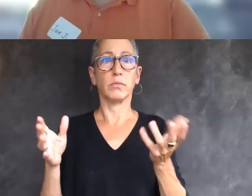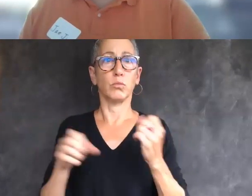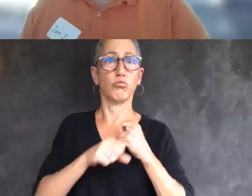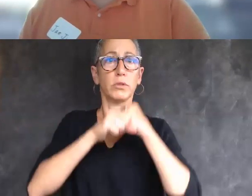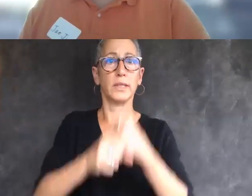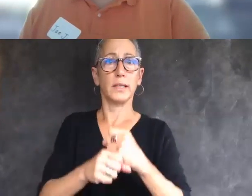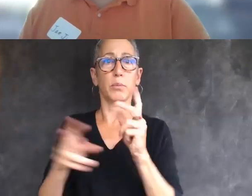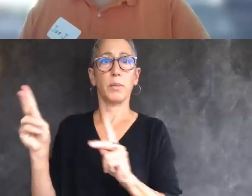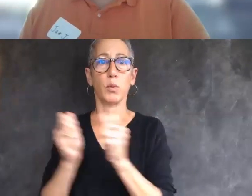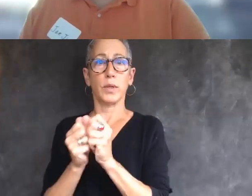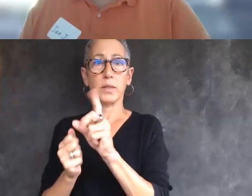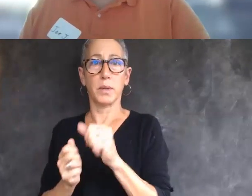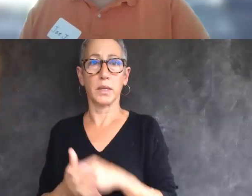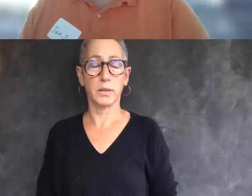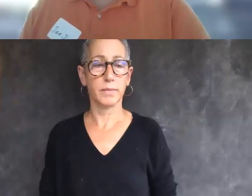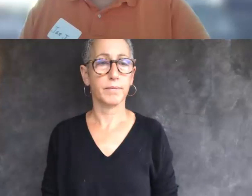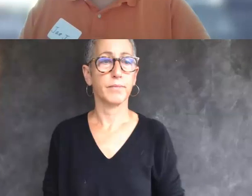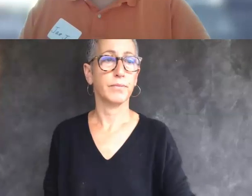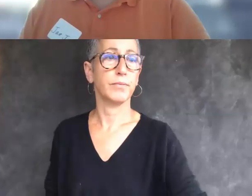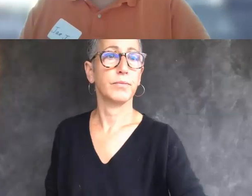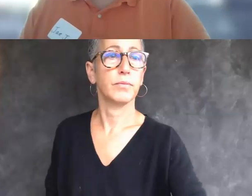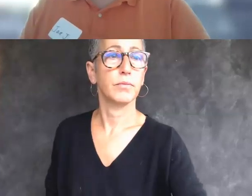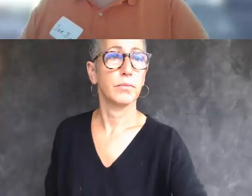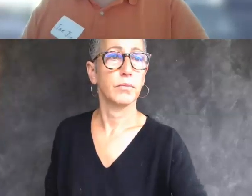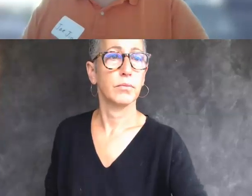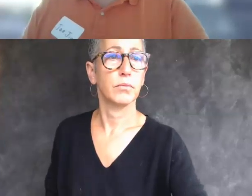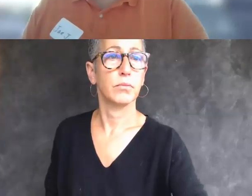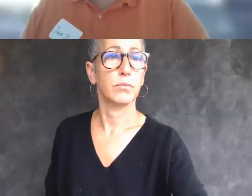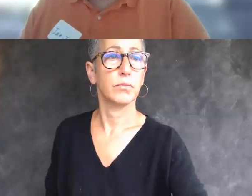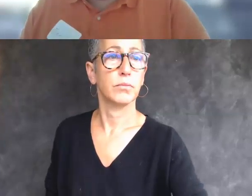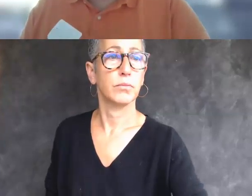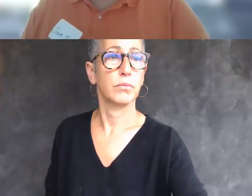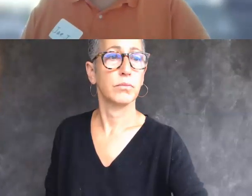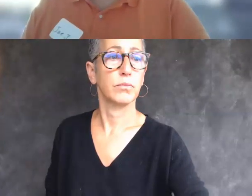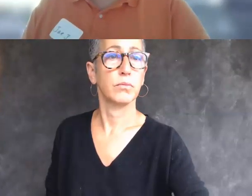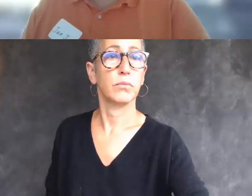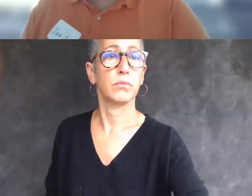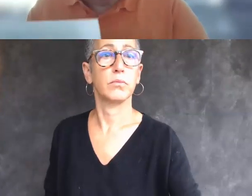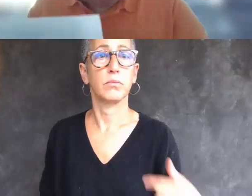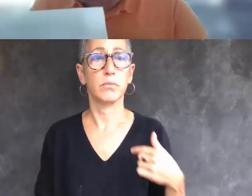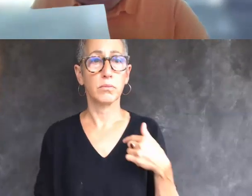wouldn't say it requires anything separately. A distinct right because all people should be treated equally.